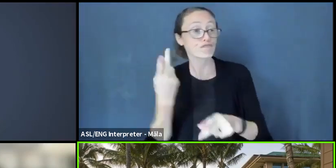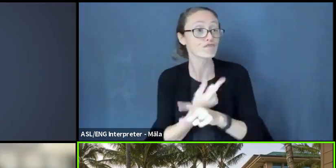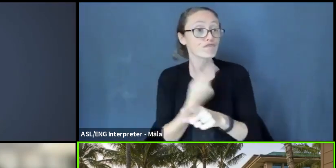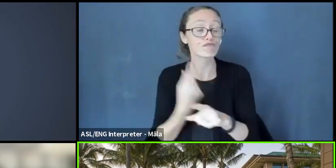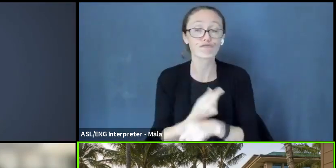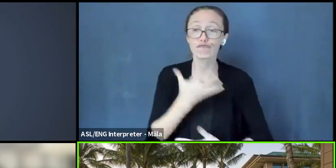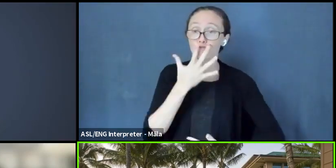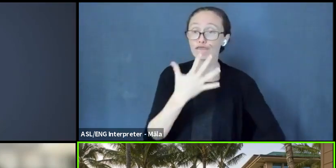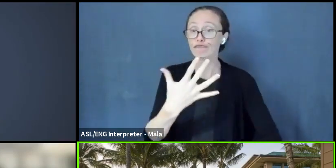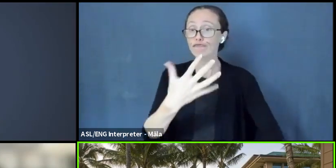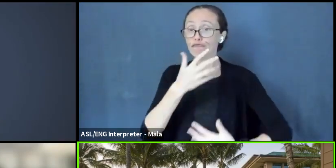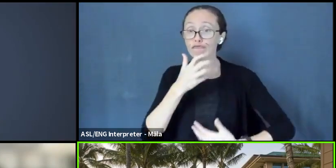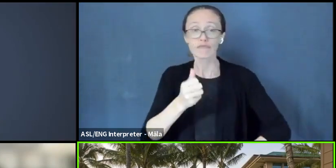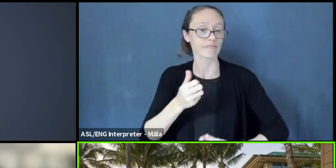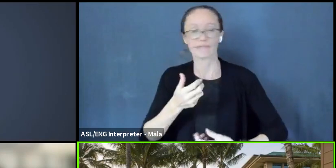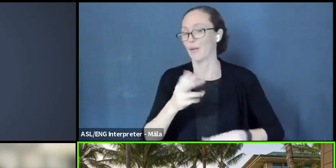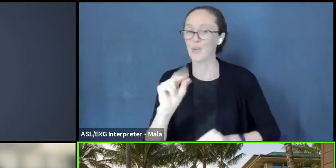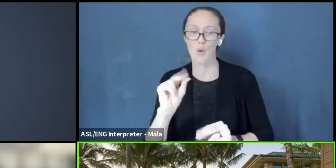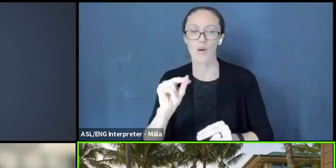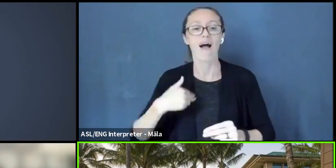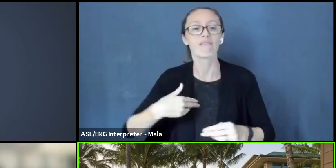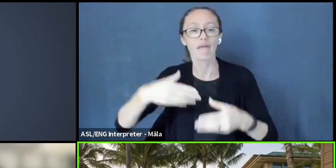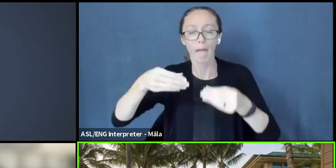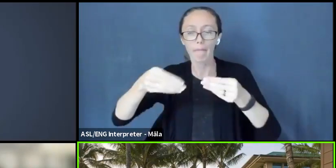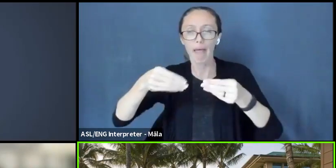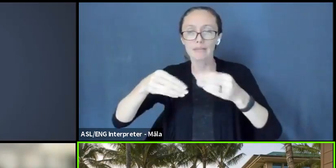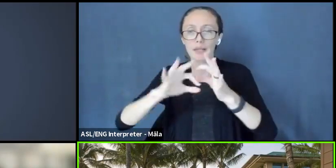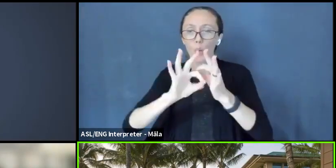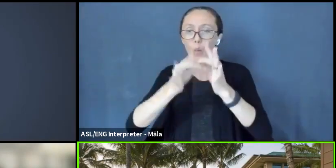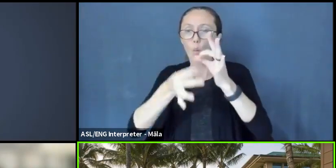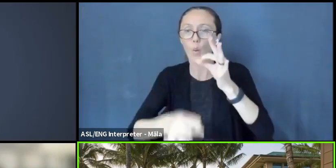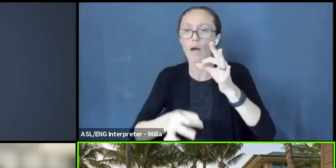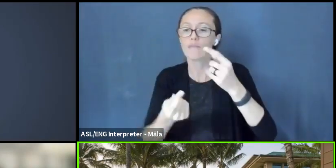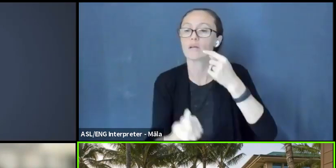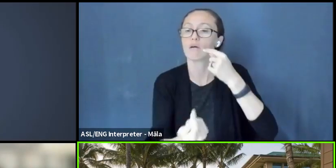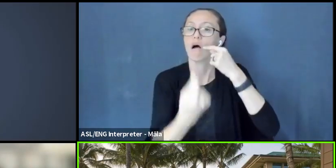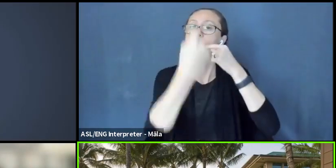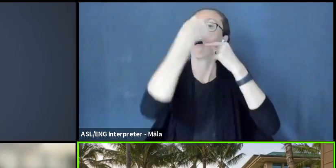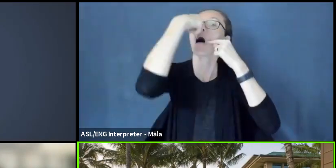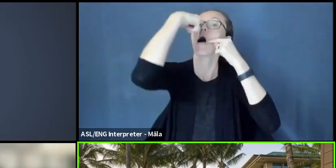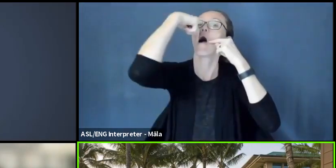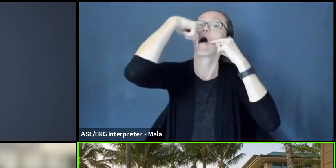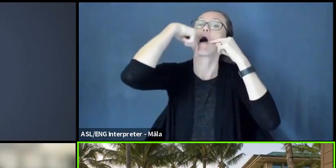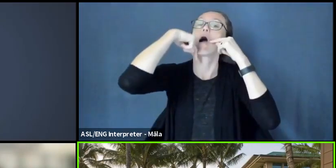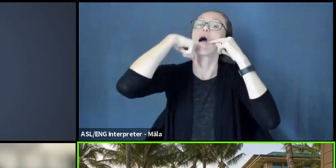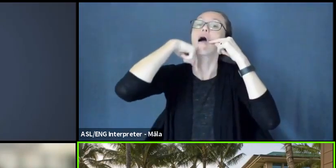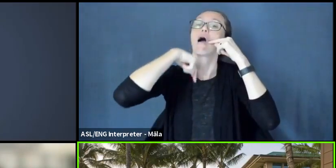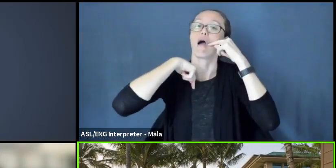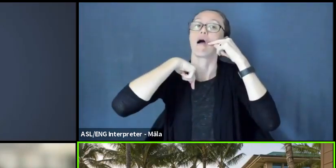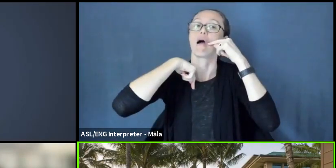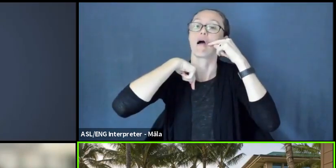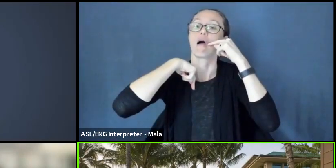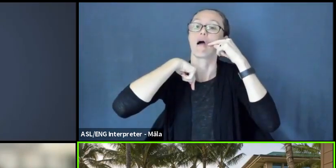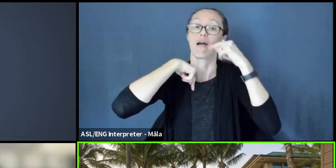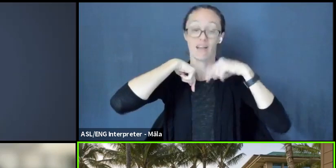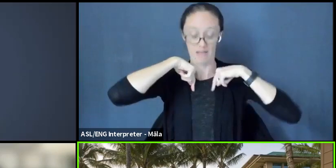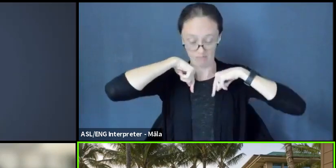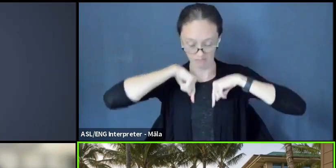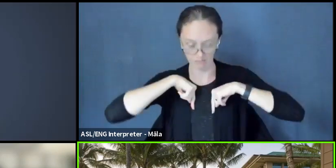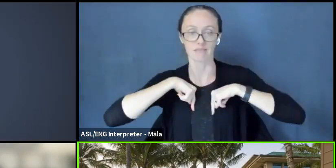And so plastic tube needs to be inserted in through the mouth and down through into the lungs.